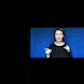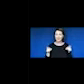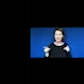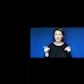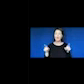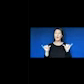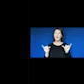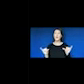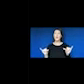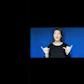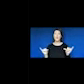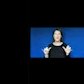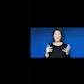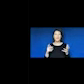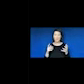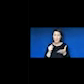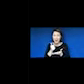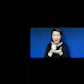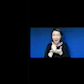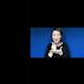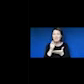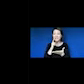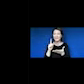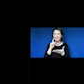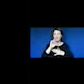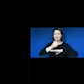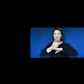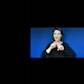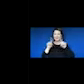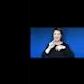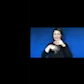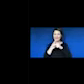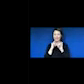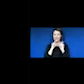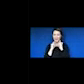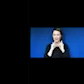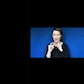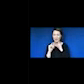opportunities gives a different chance to individuals that may not fit into that cookie